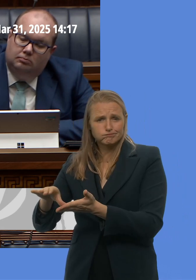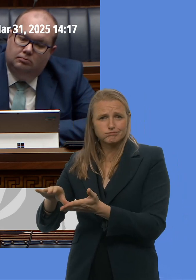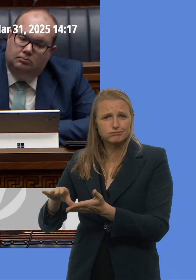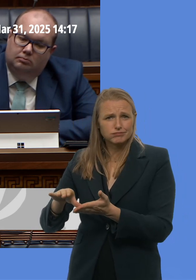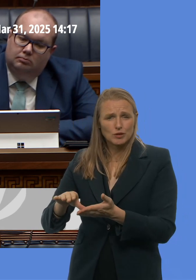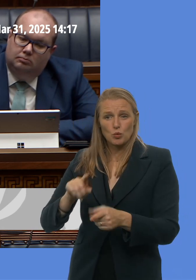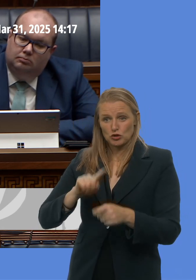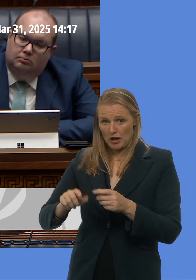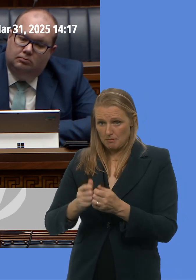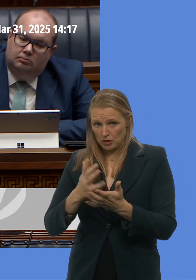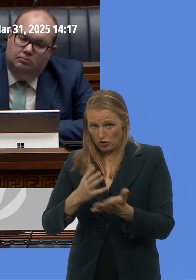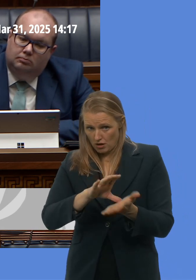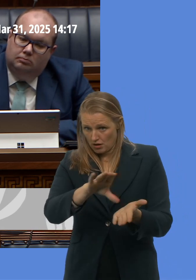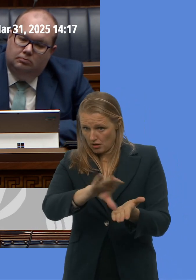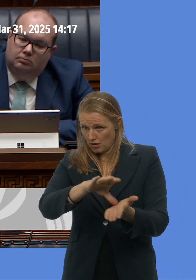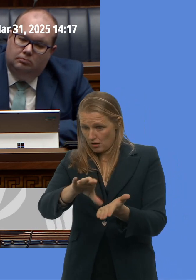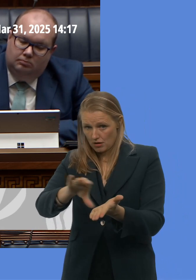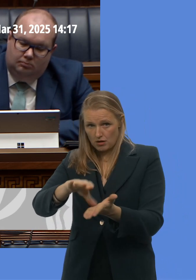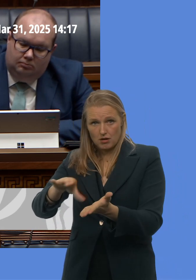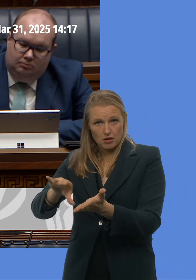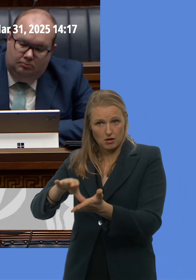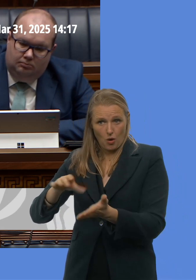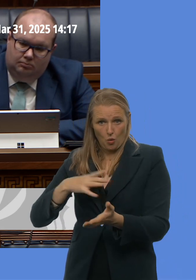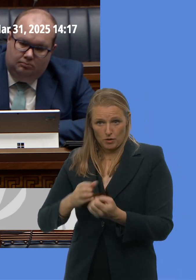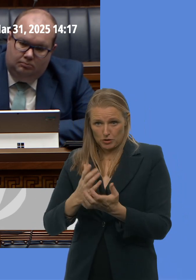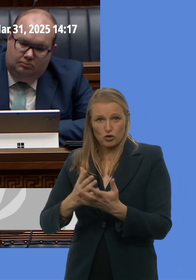funded groups are protected by minimising cuts to grants and programme costs.